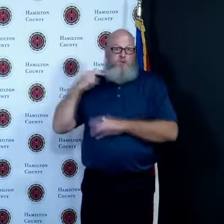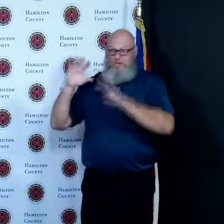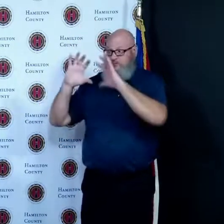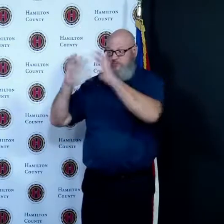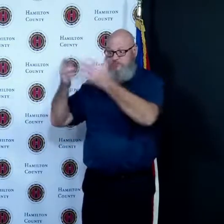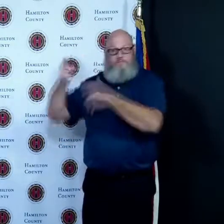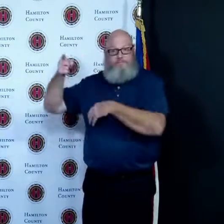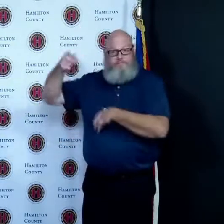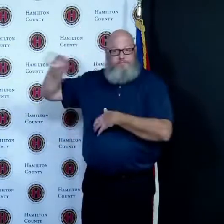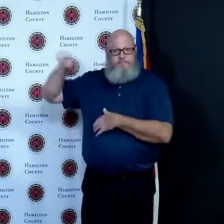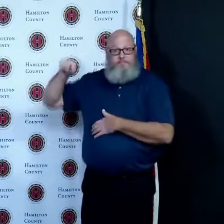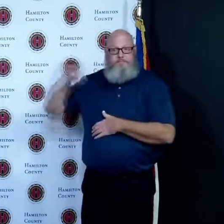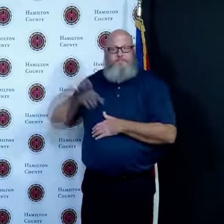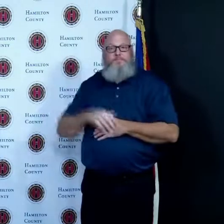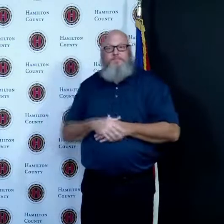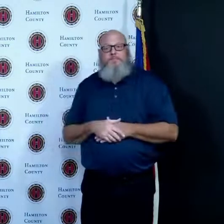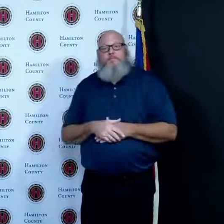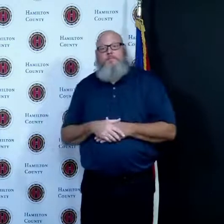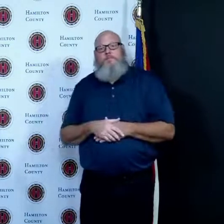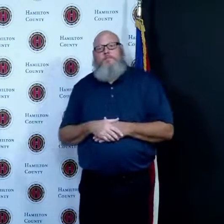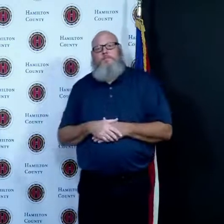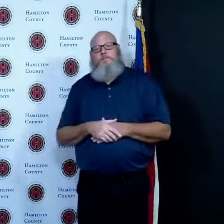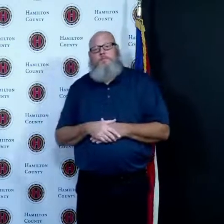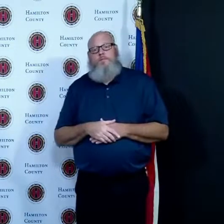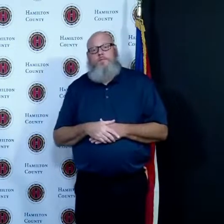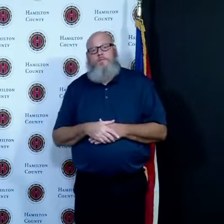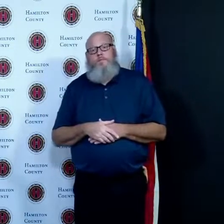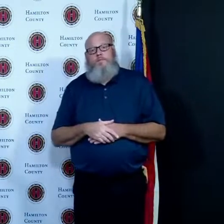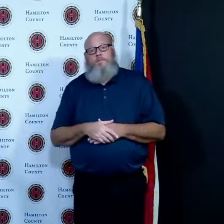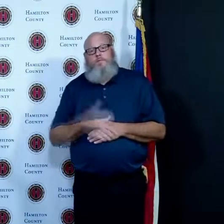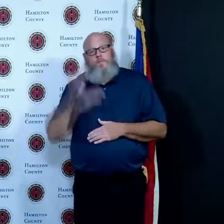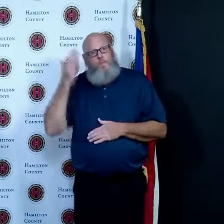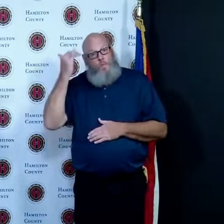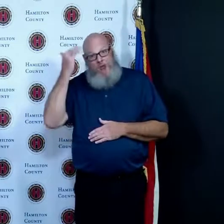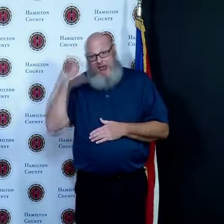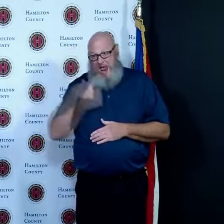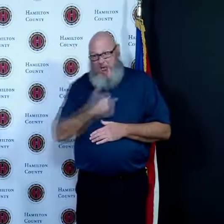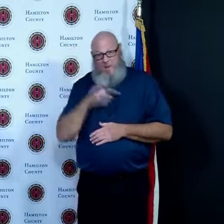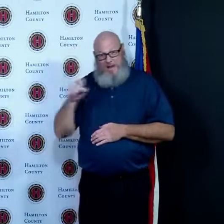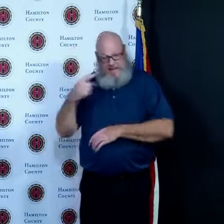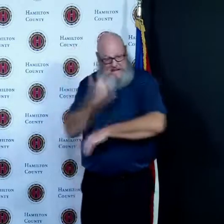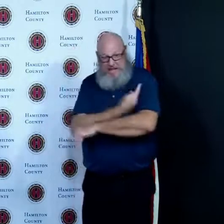will begin phase 1B but we will not forget those in 1A we will continue providing vaccine for